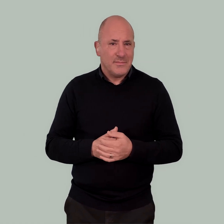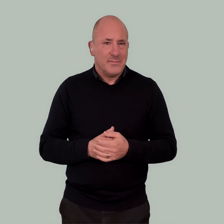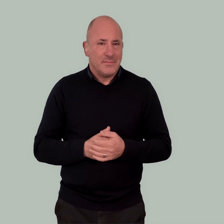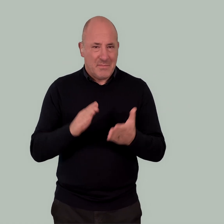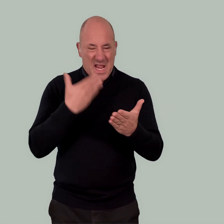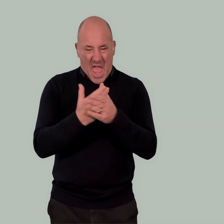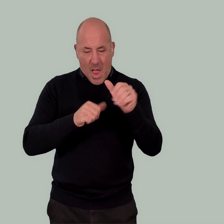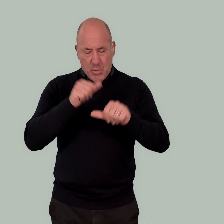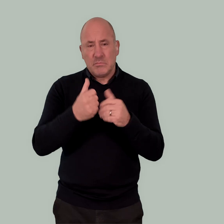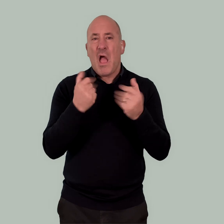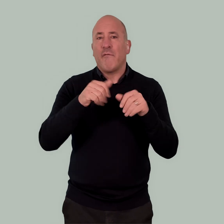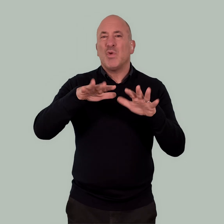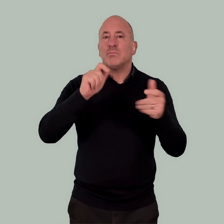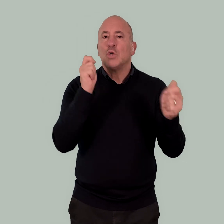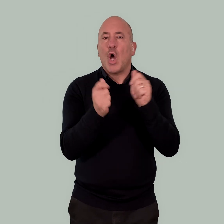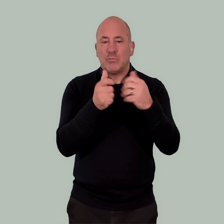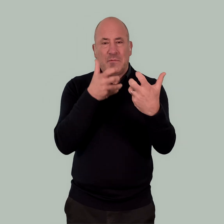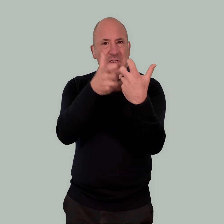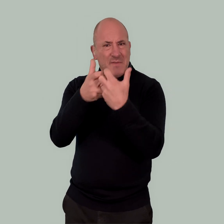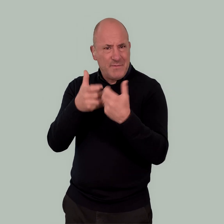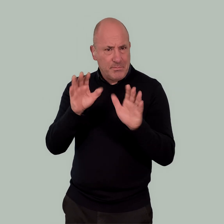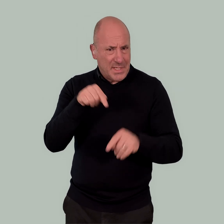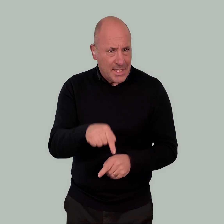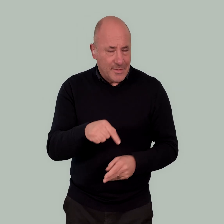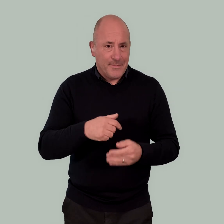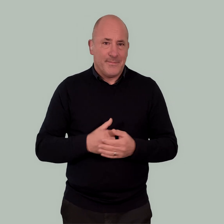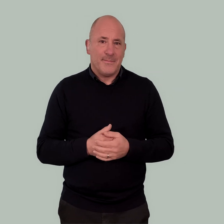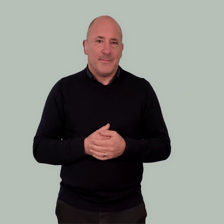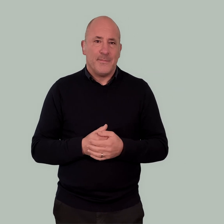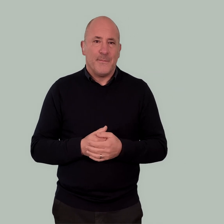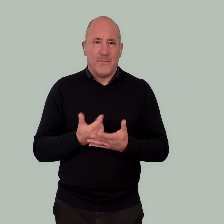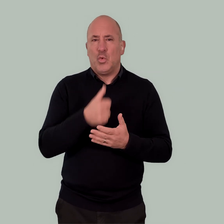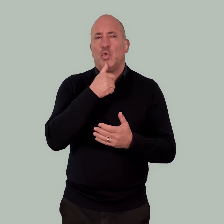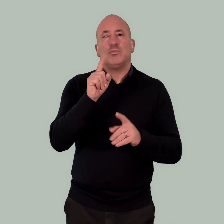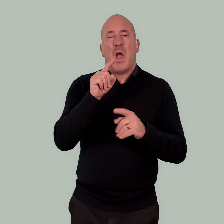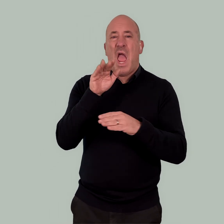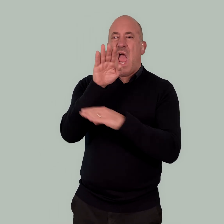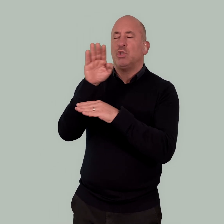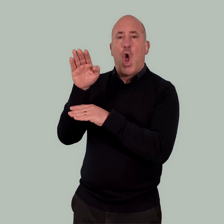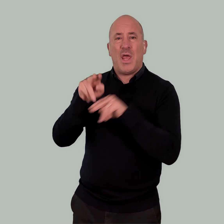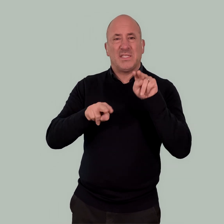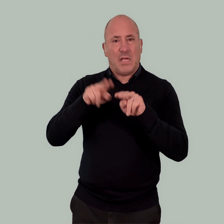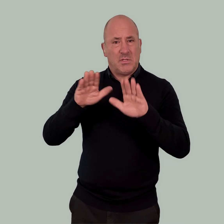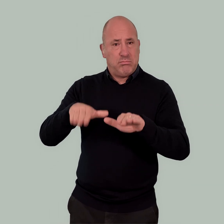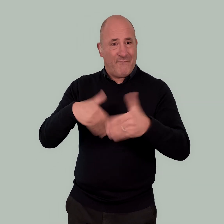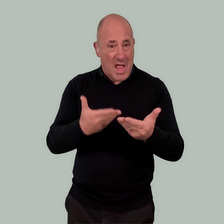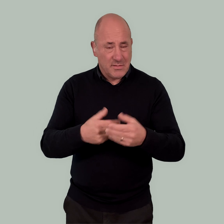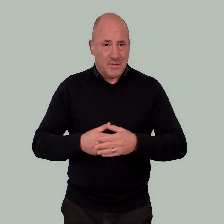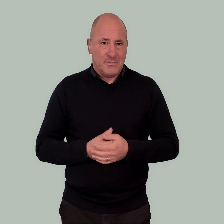Reasonable adjustments throughout the claim process Use of external assessment providers